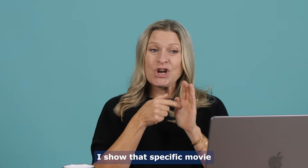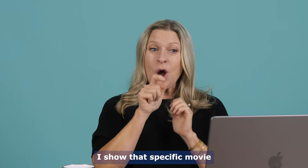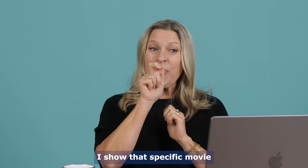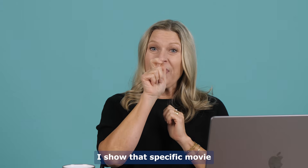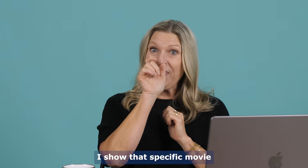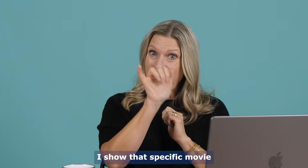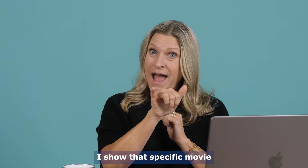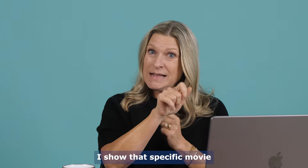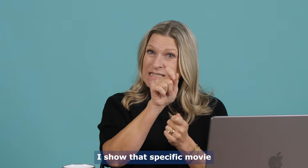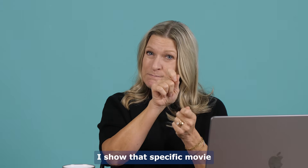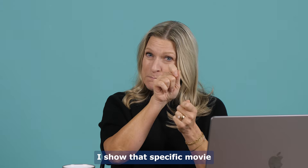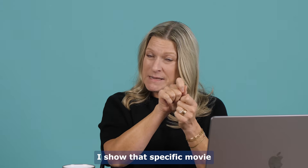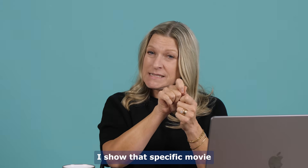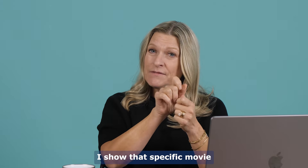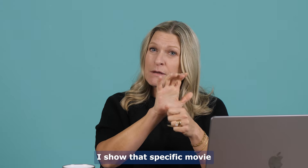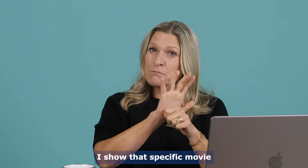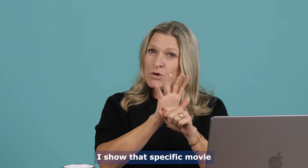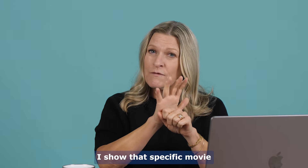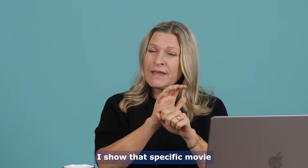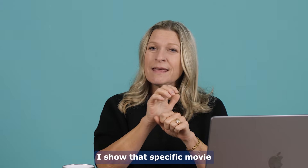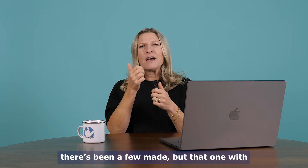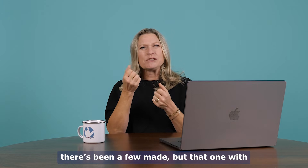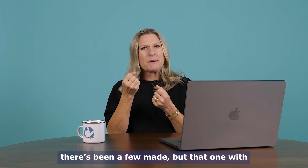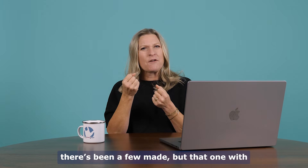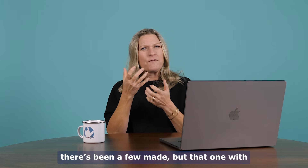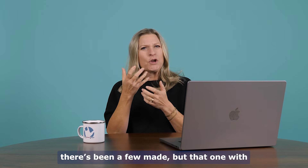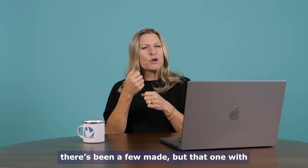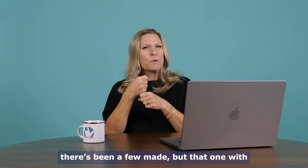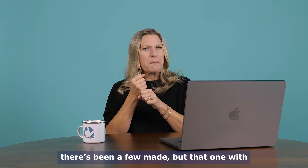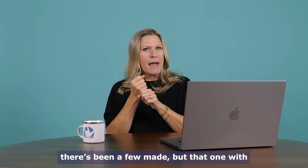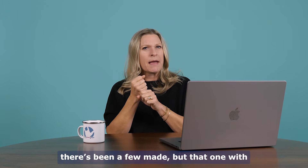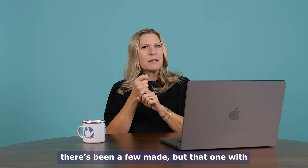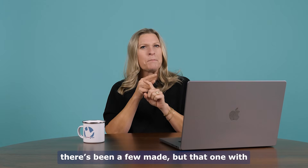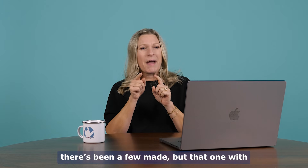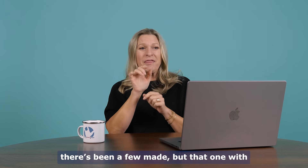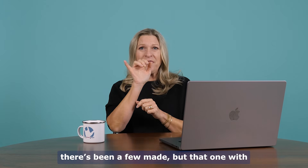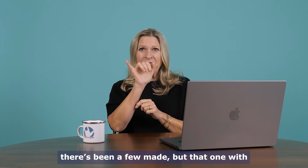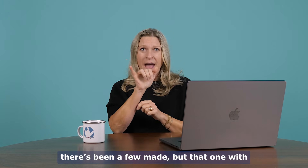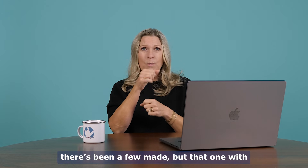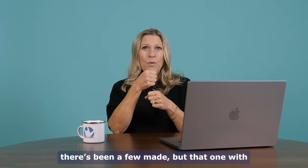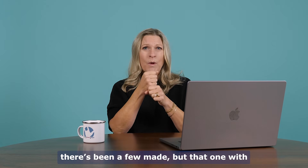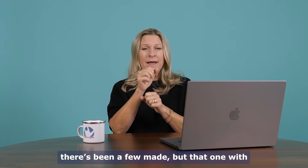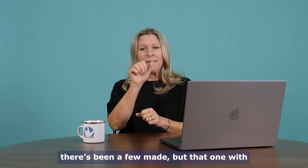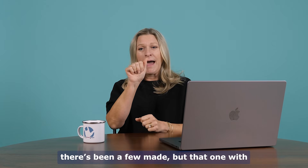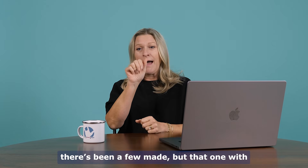I show that specific movie there’s been a few made, but that one with